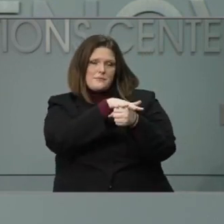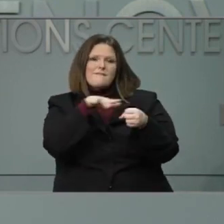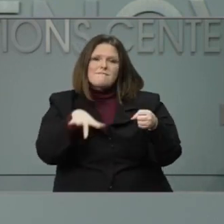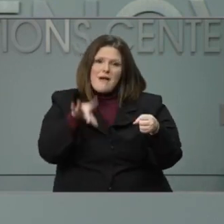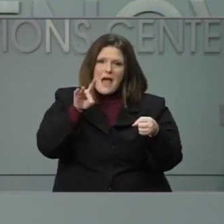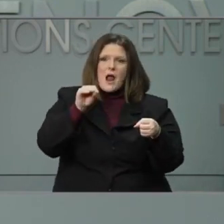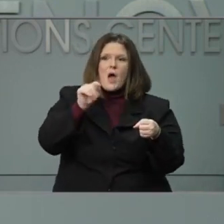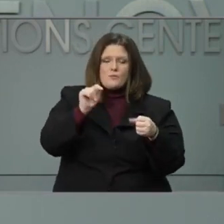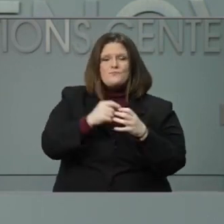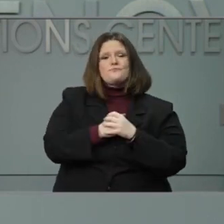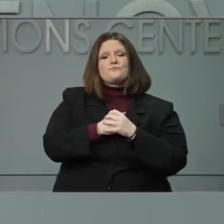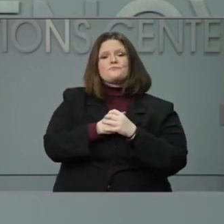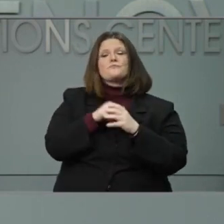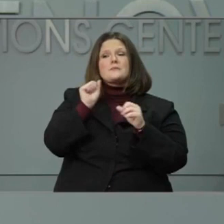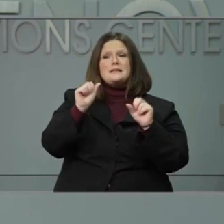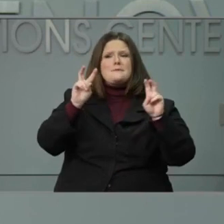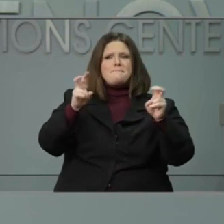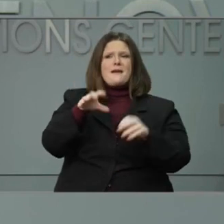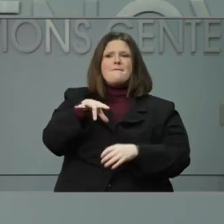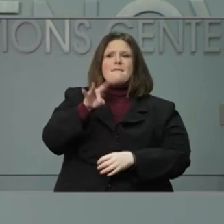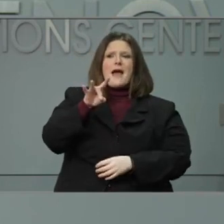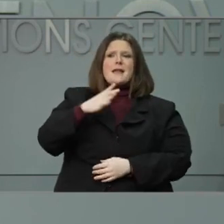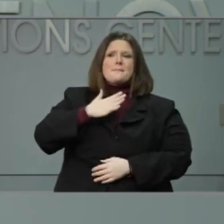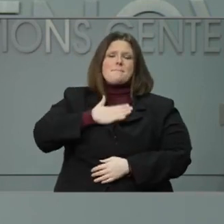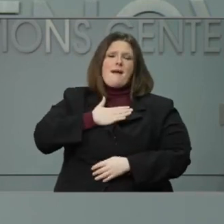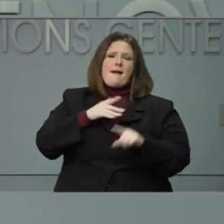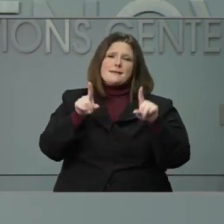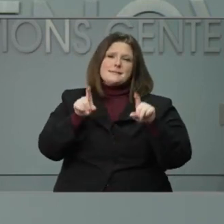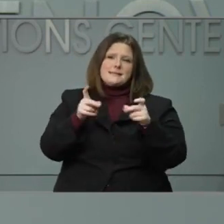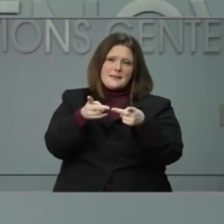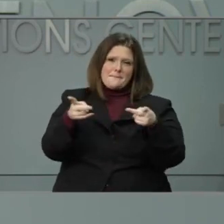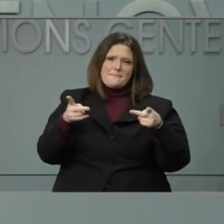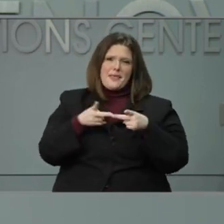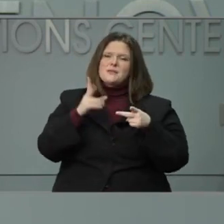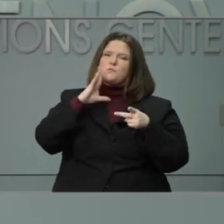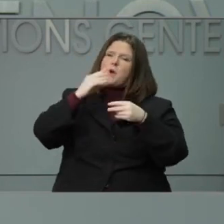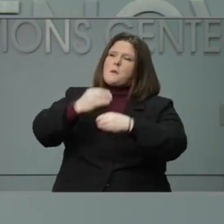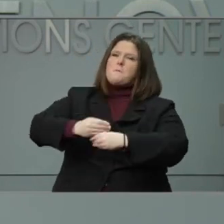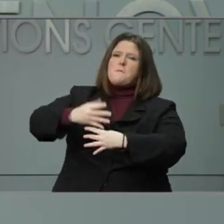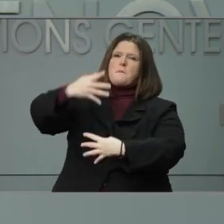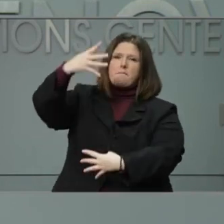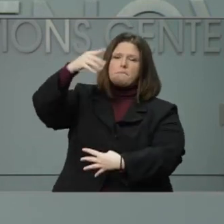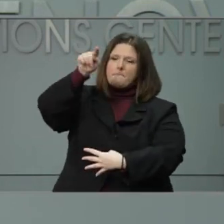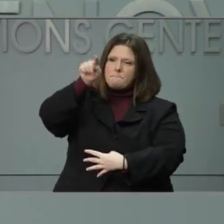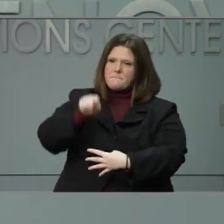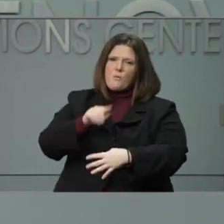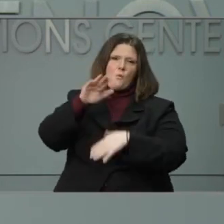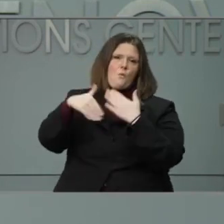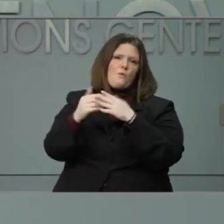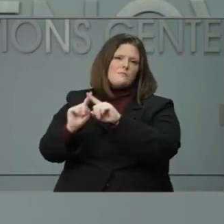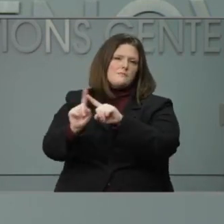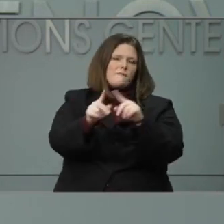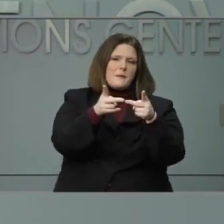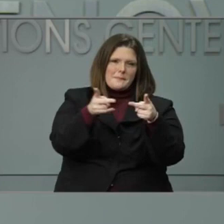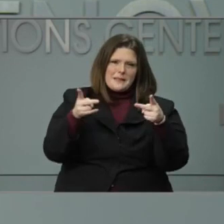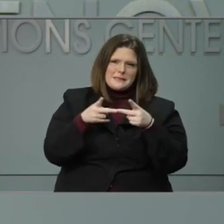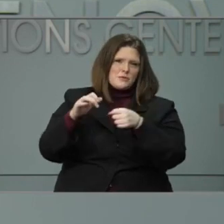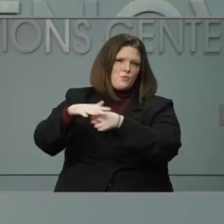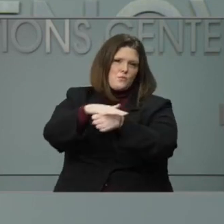THIS PURPOSE AS WELL. SO CALL AHEAD TO FIND OUT. YOU CAN GO TO FIND MY TESTING